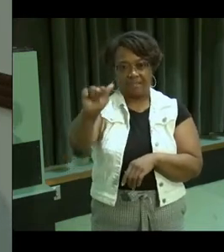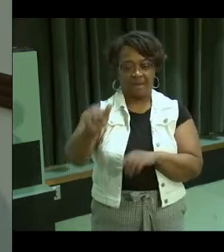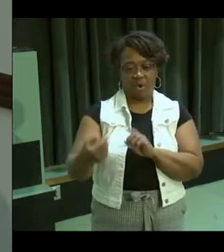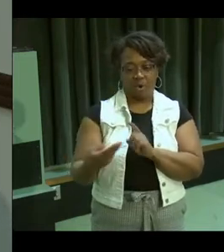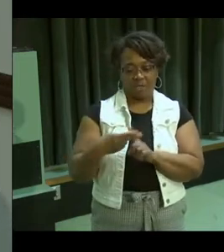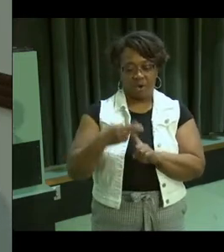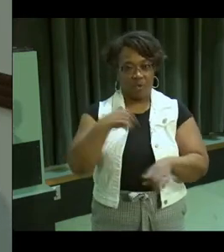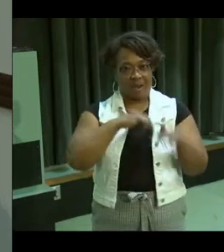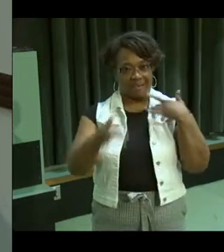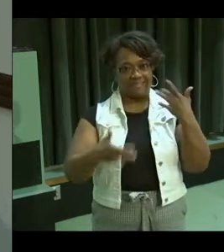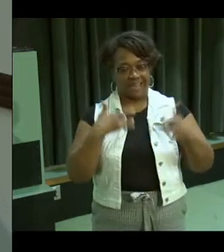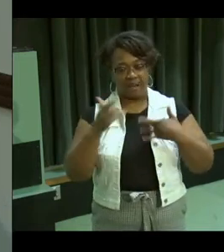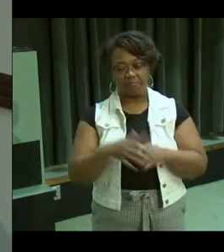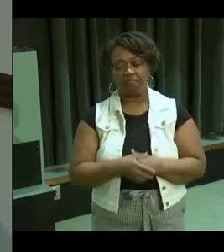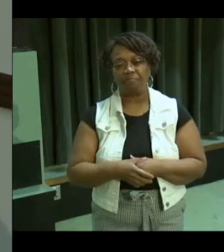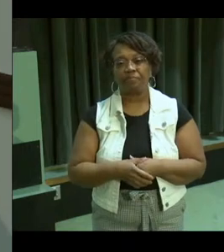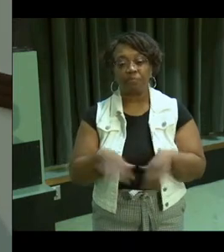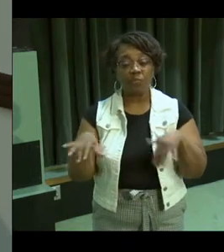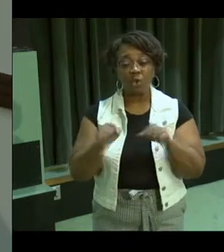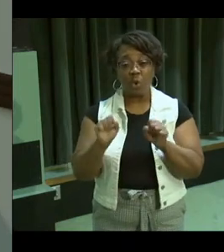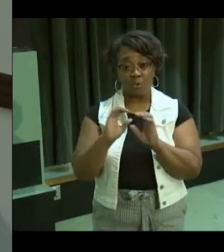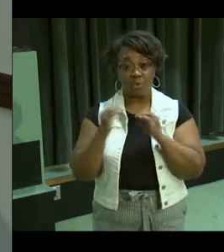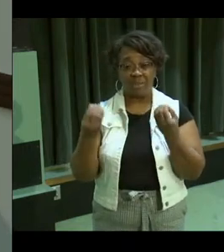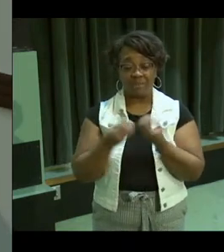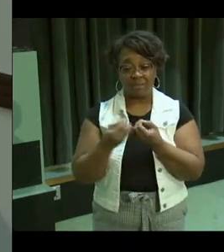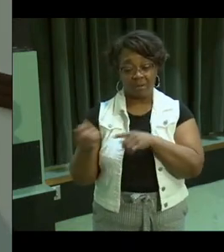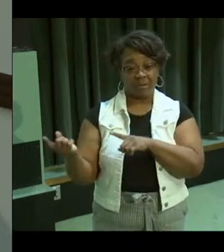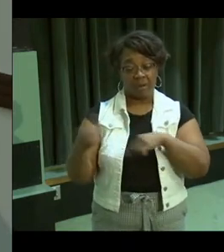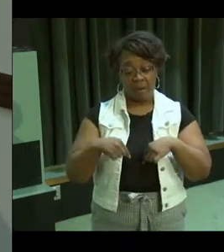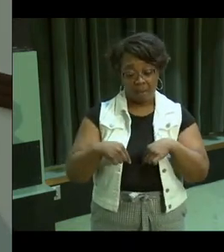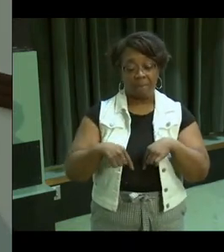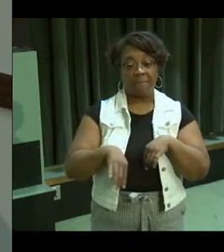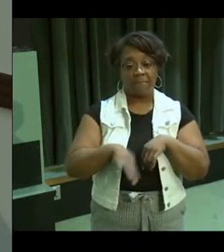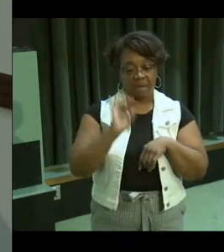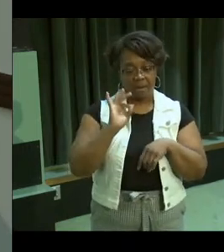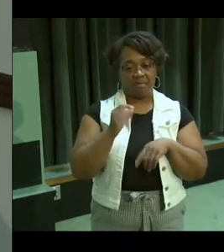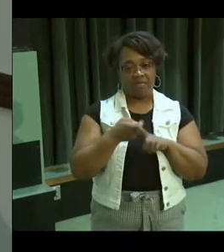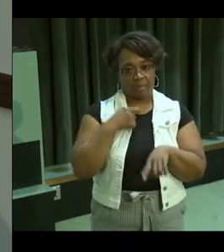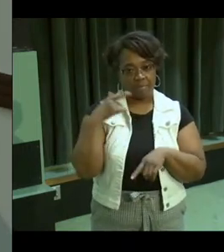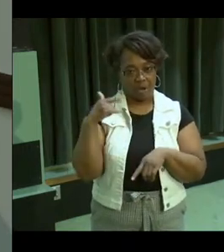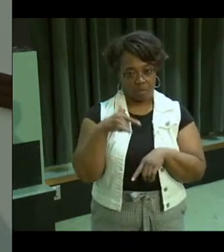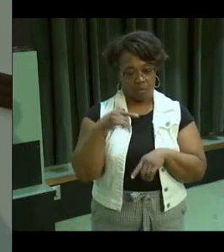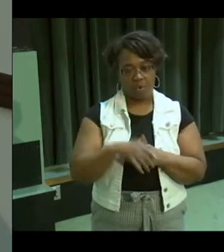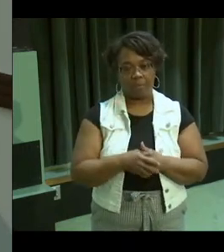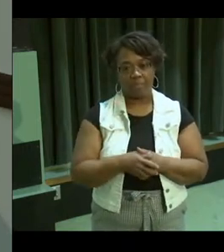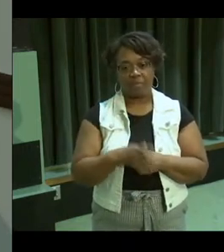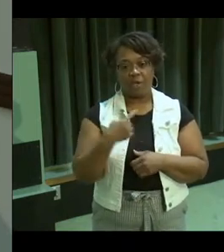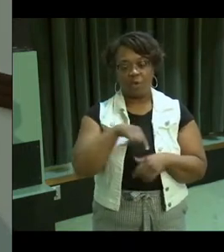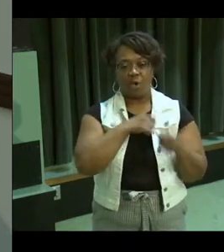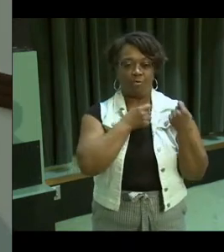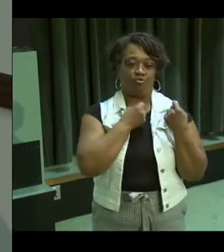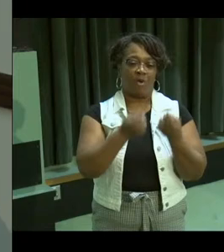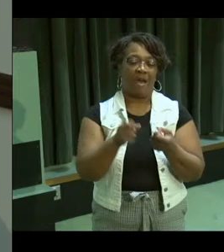So we're so excited. So the host